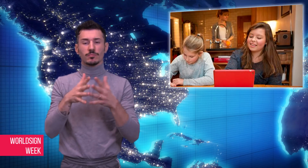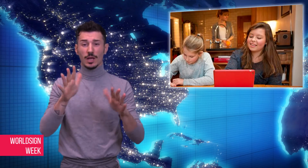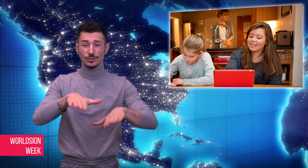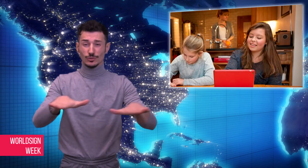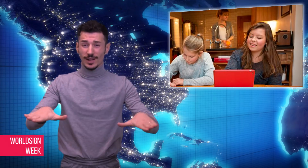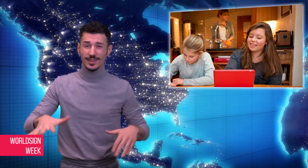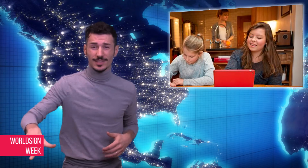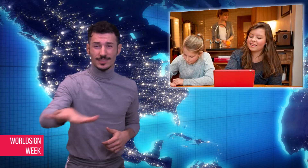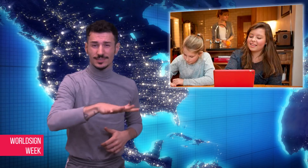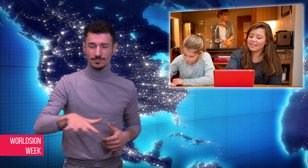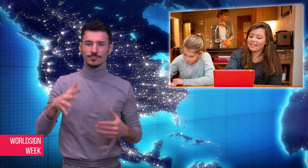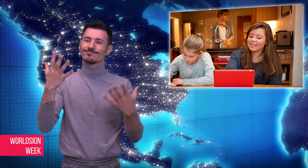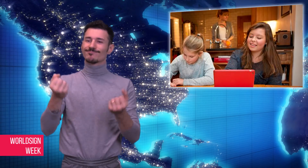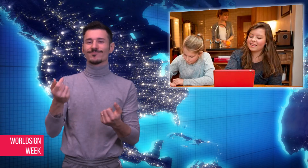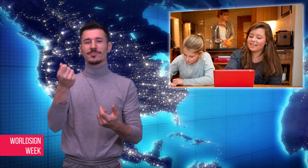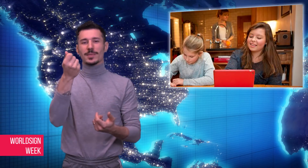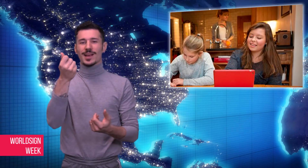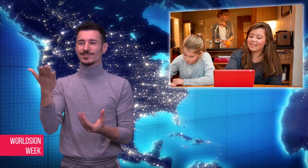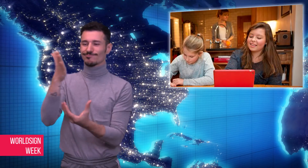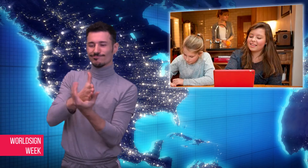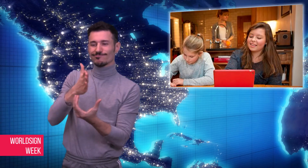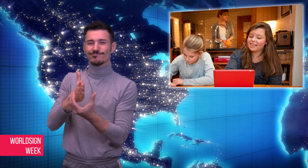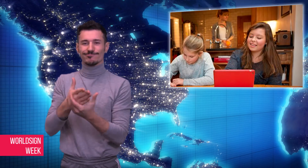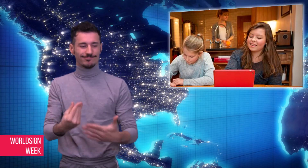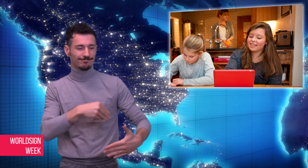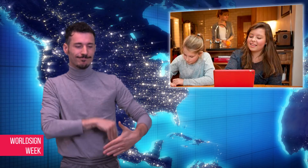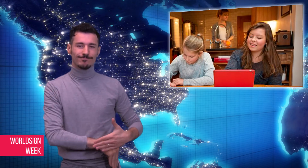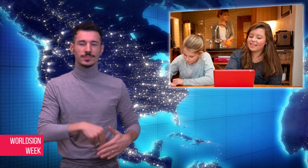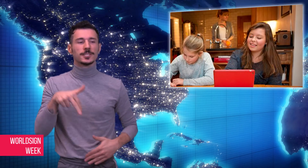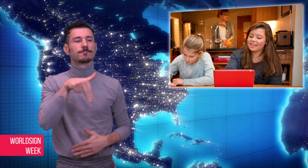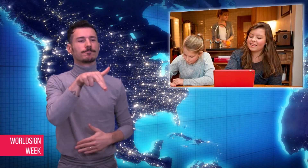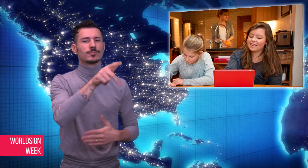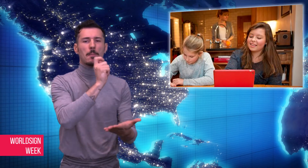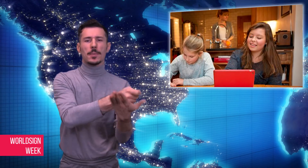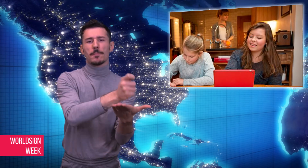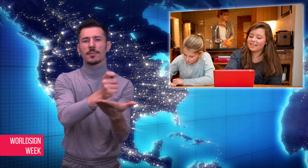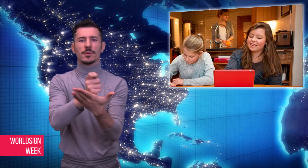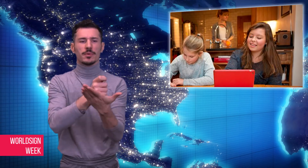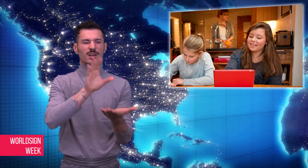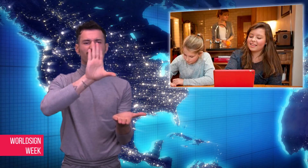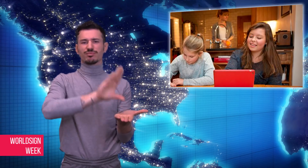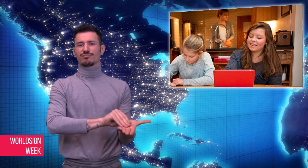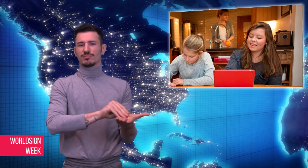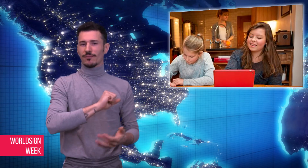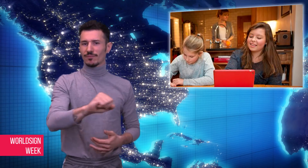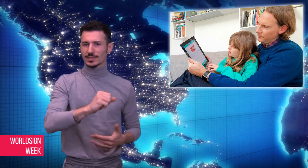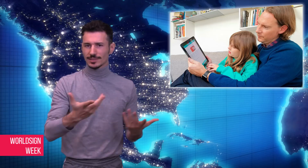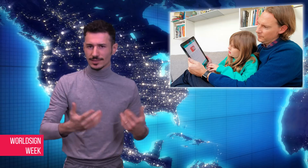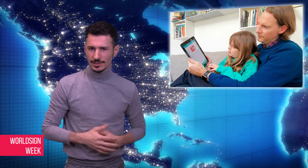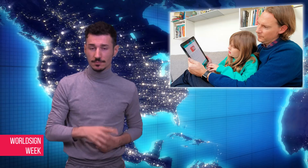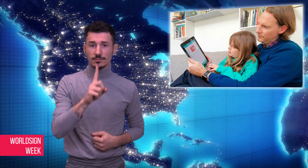on rubbish when they have cash, but are more careful and